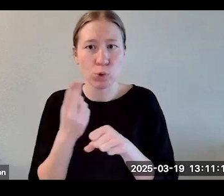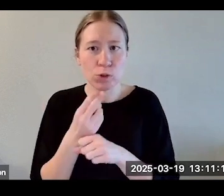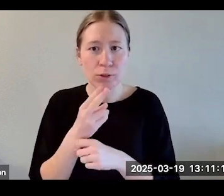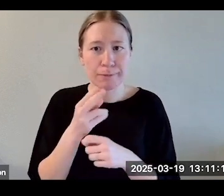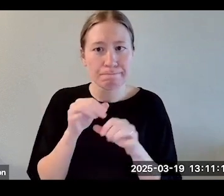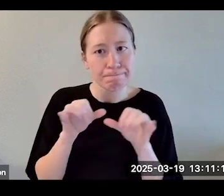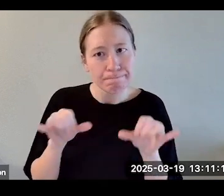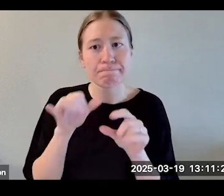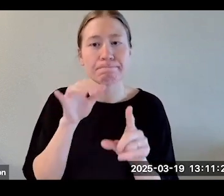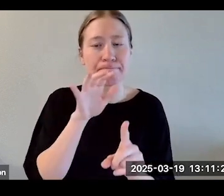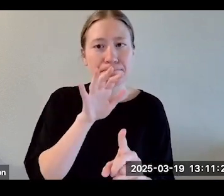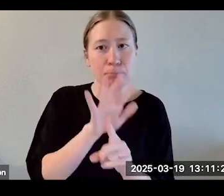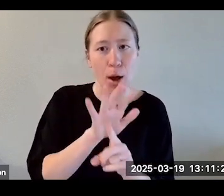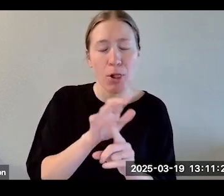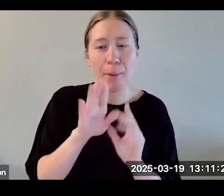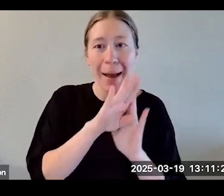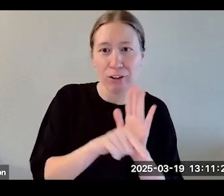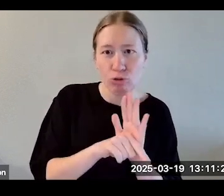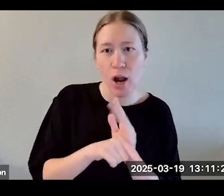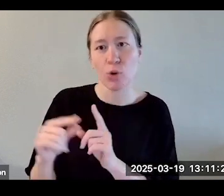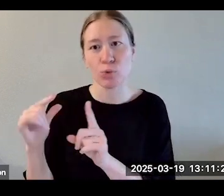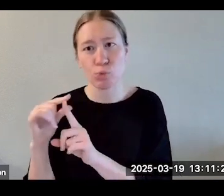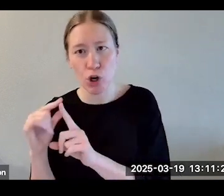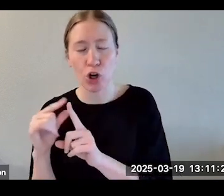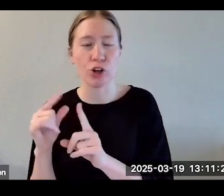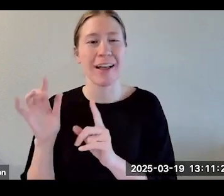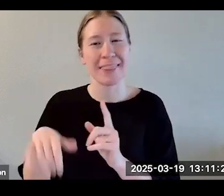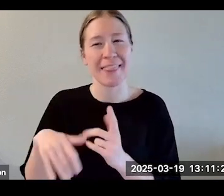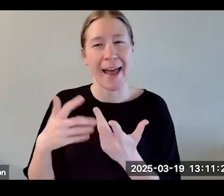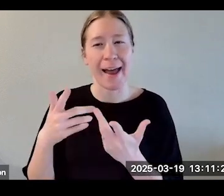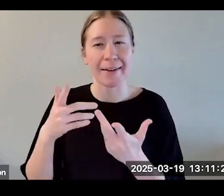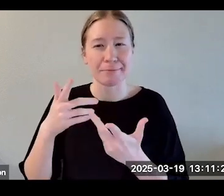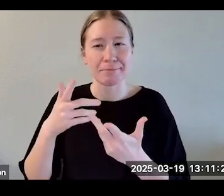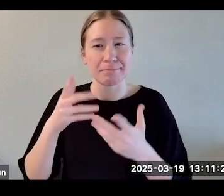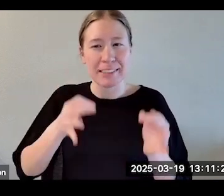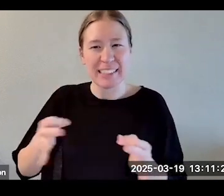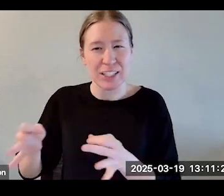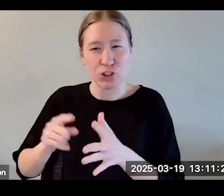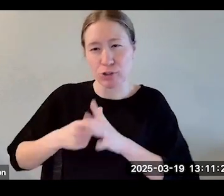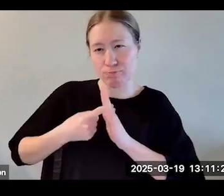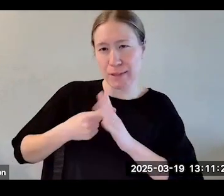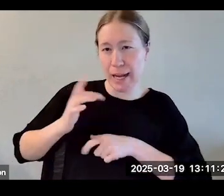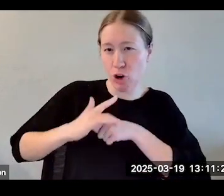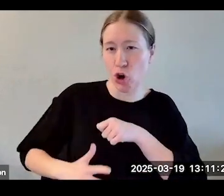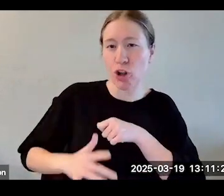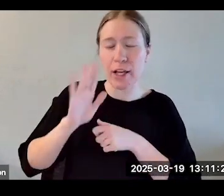Things like this help make accessibility decisions a lot easier if you plan this at the start.